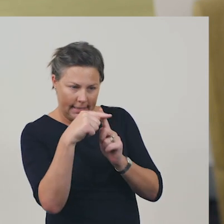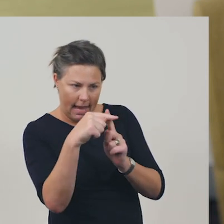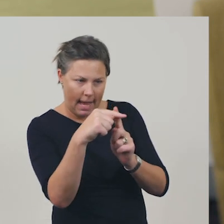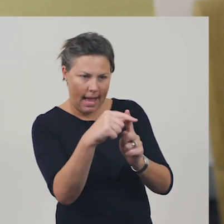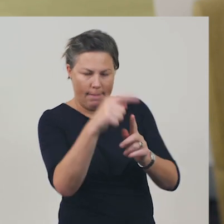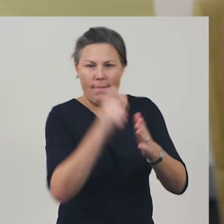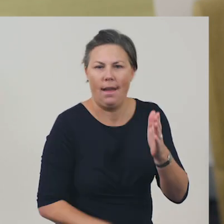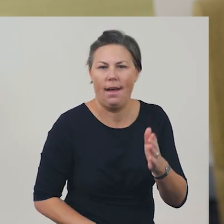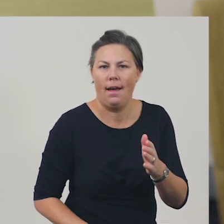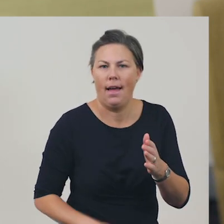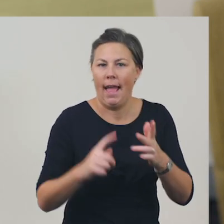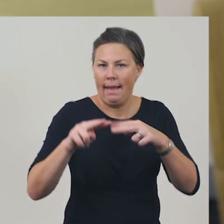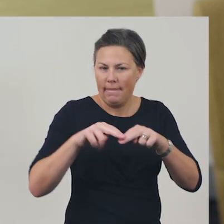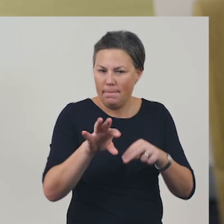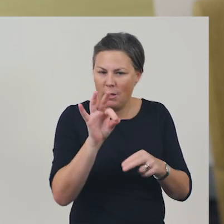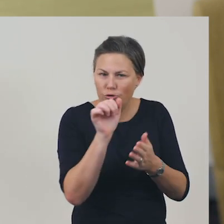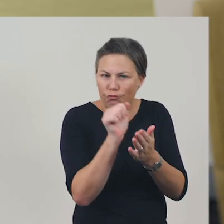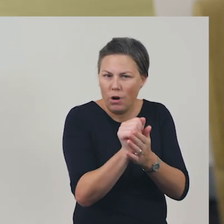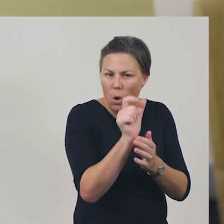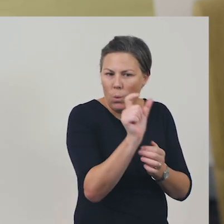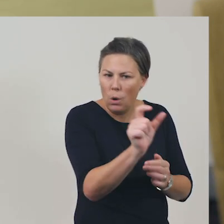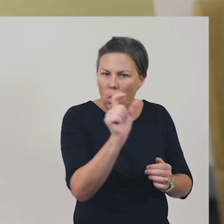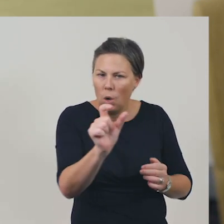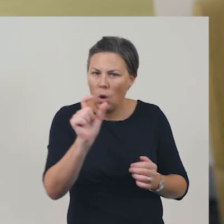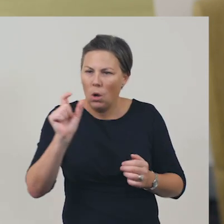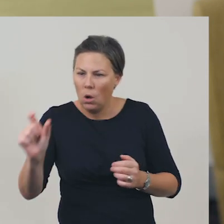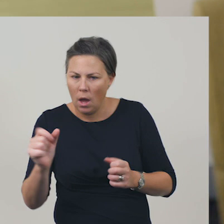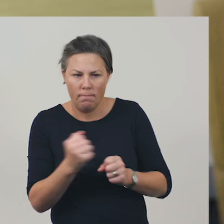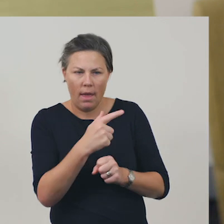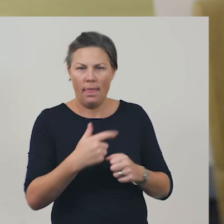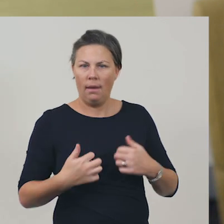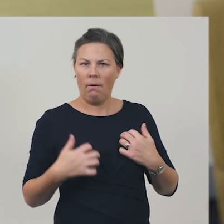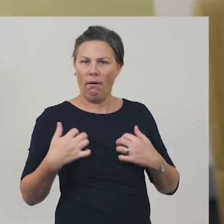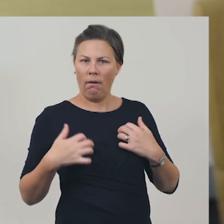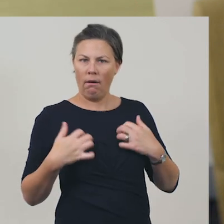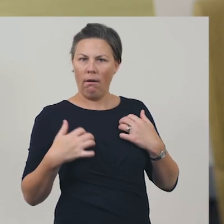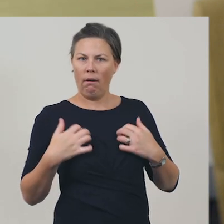that will get a positive reaction where they will want to buy your product.